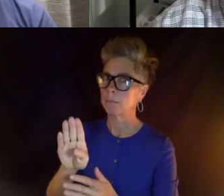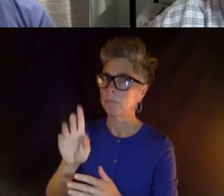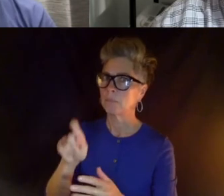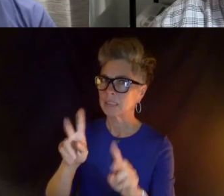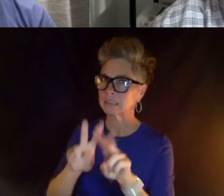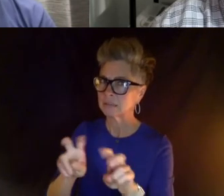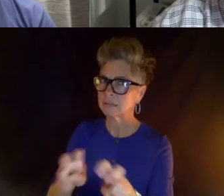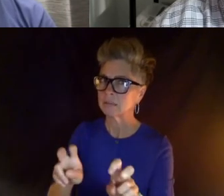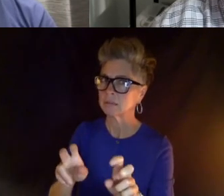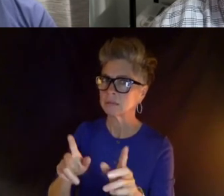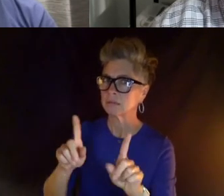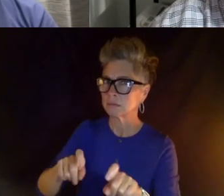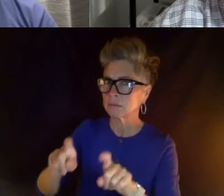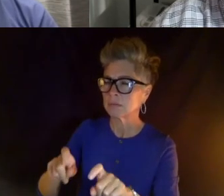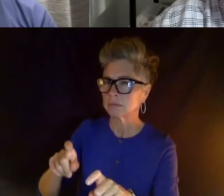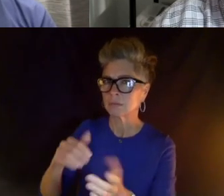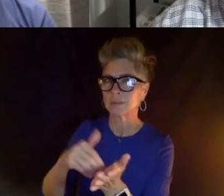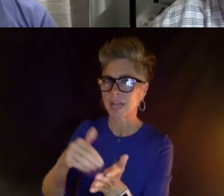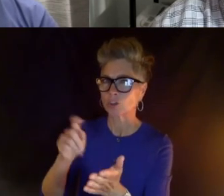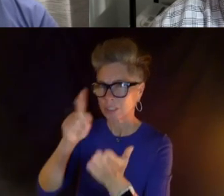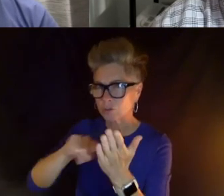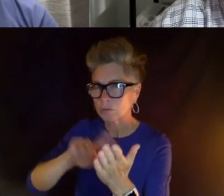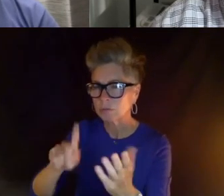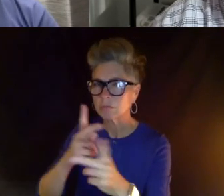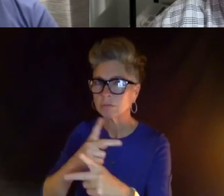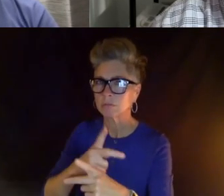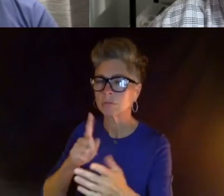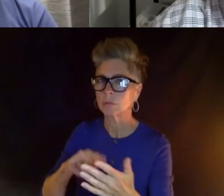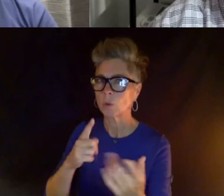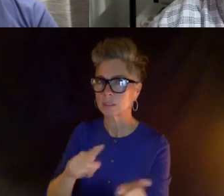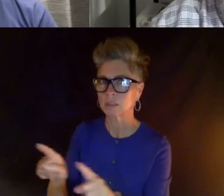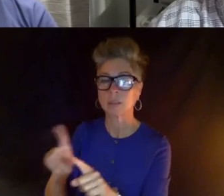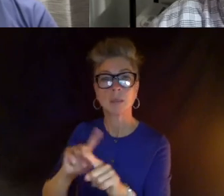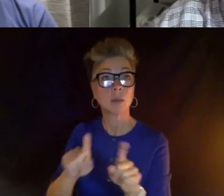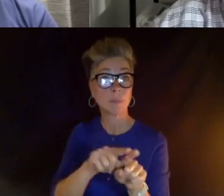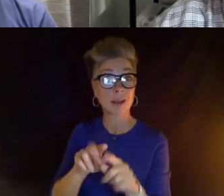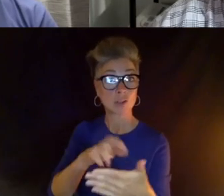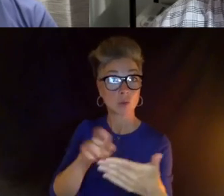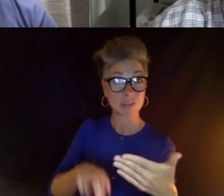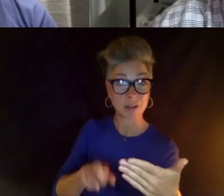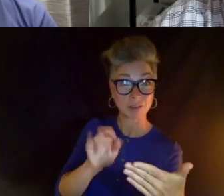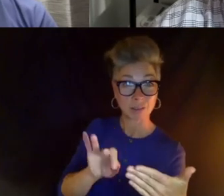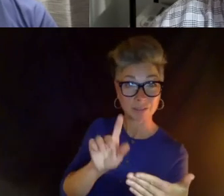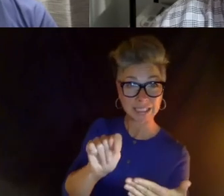with your provider. But in terms of just as a result of T, I'm not as familiar with that.